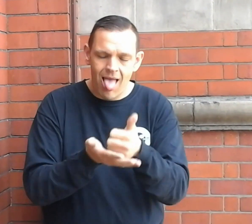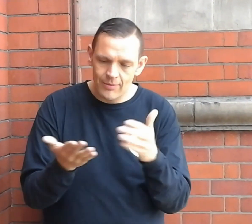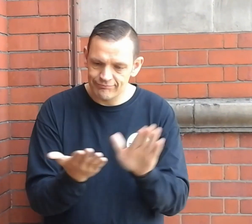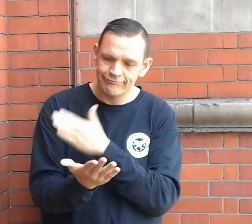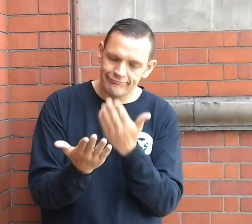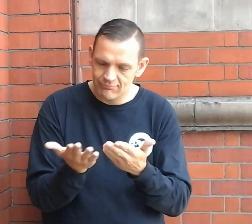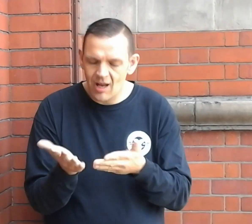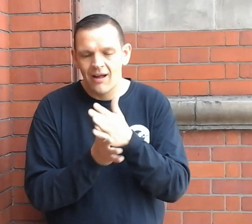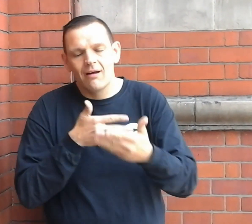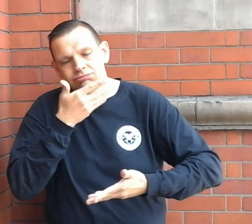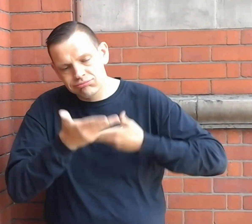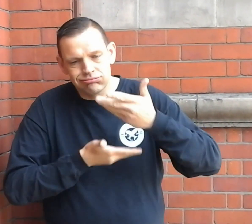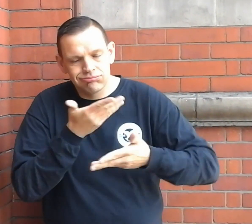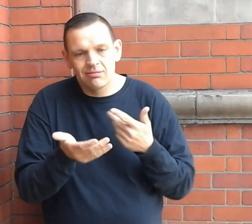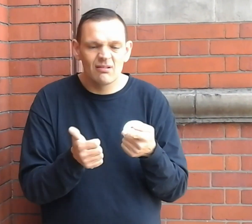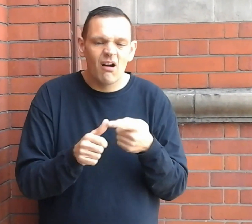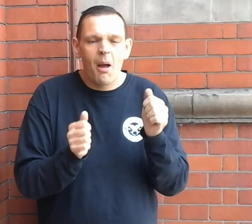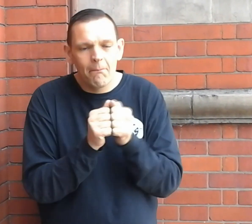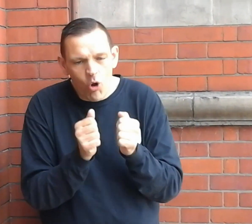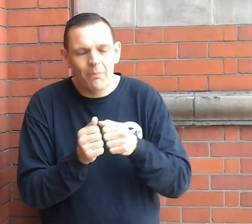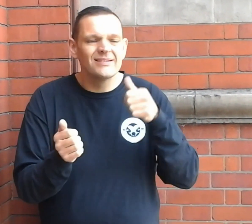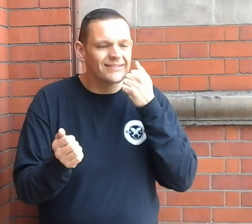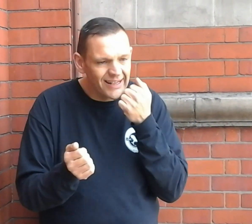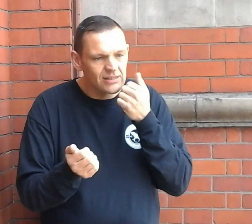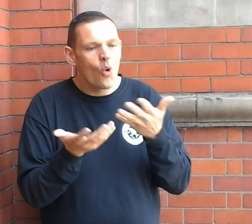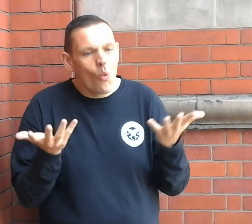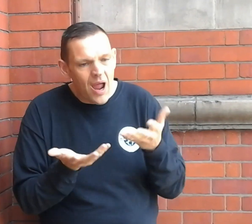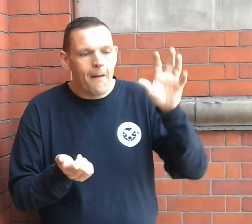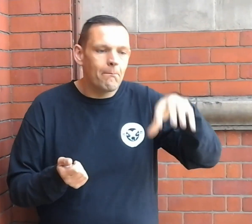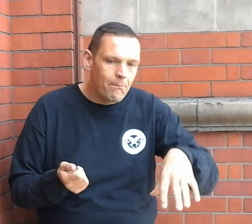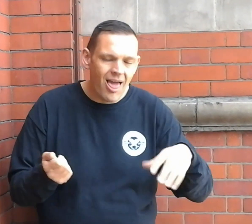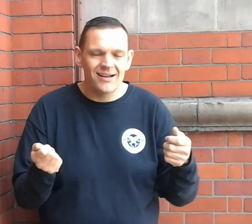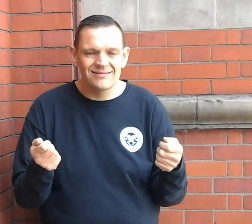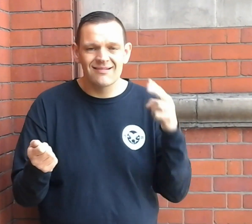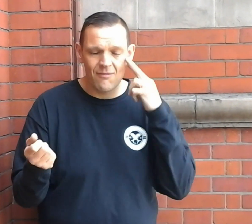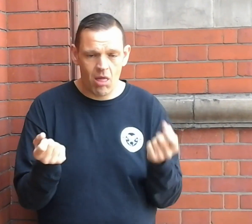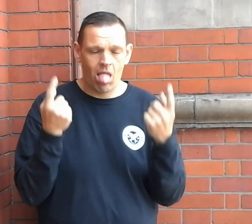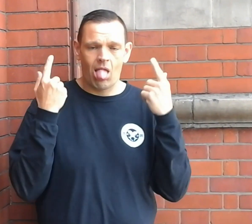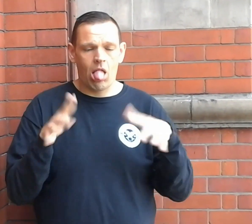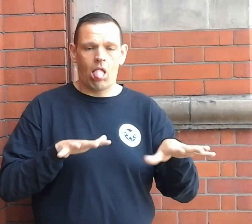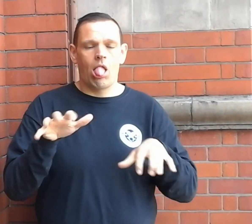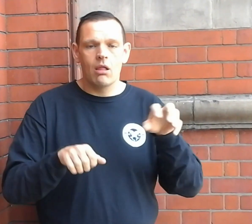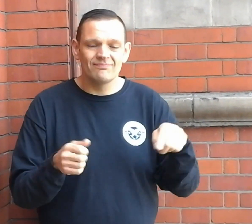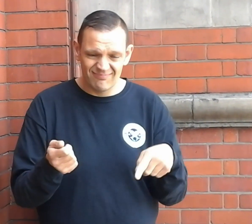translation and help understanding the content and they'll explain that it's an appointment letter. And where the date of the appointment is and